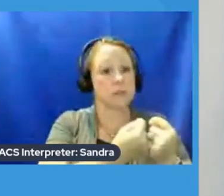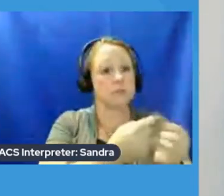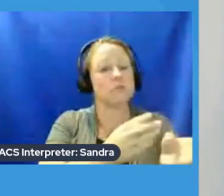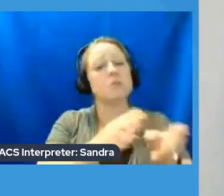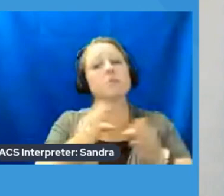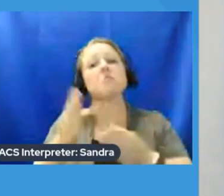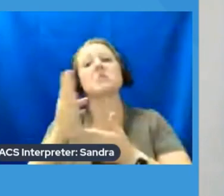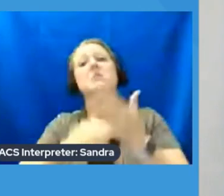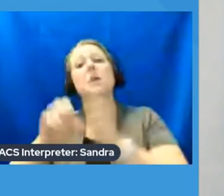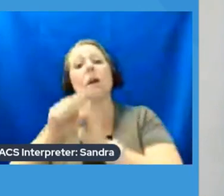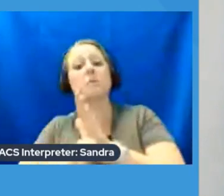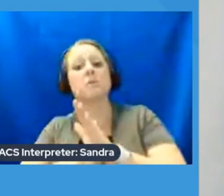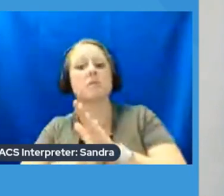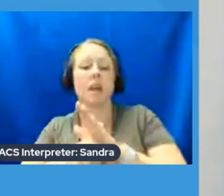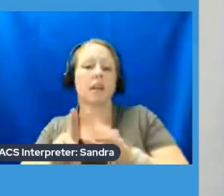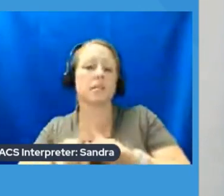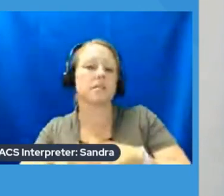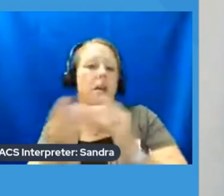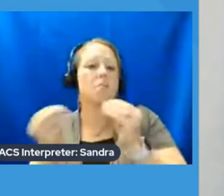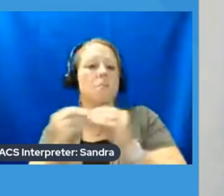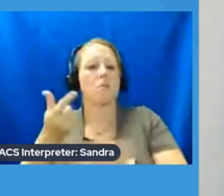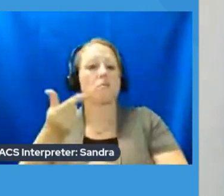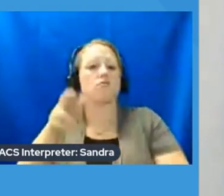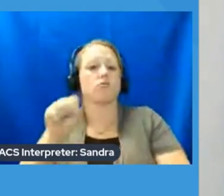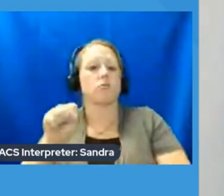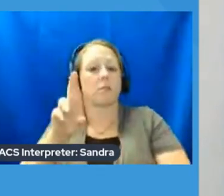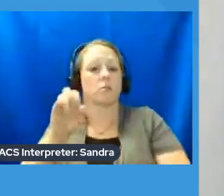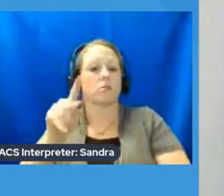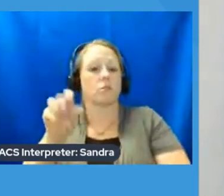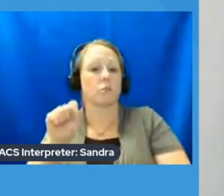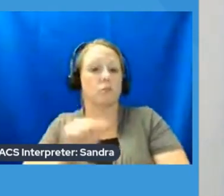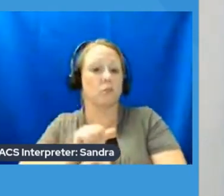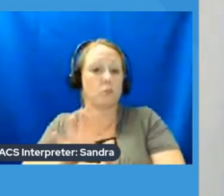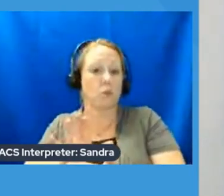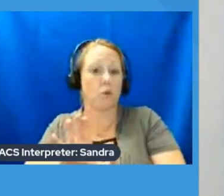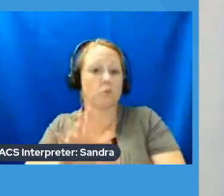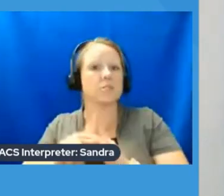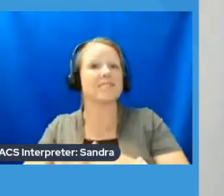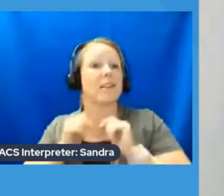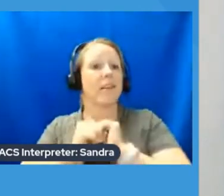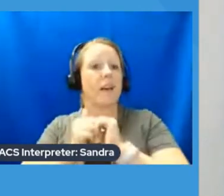beginning with community level discussions. The leaders that I am honored to work with